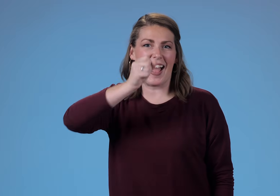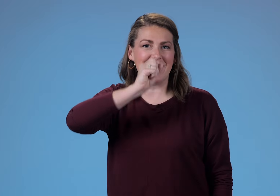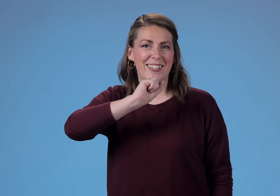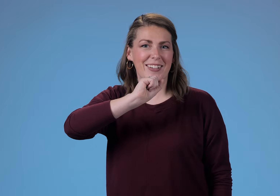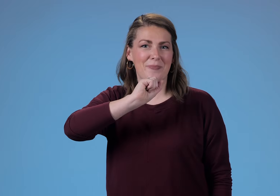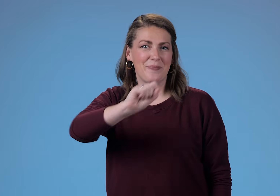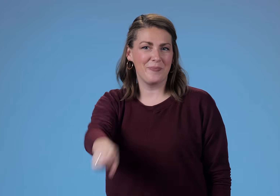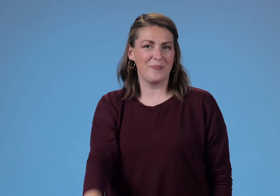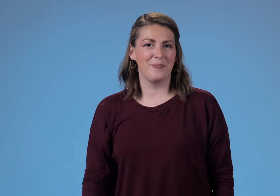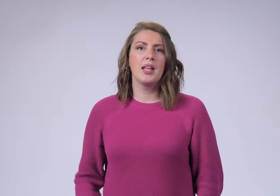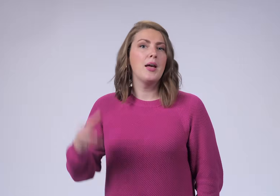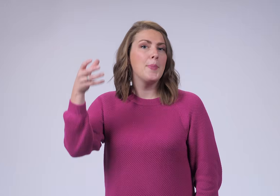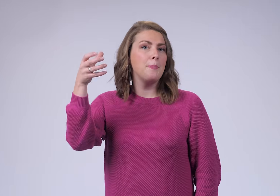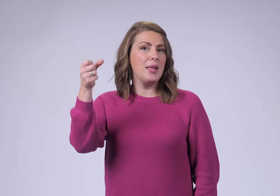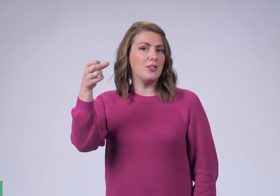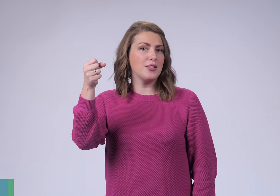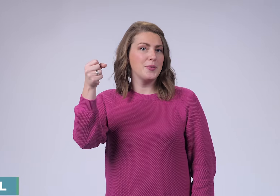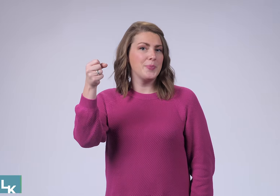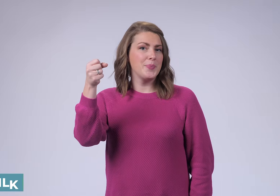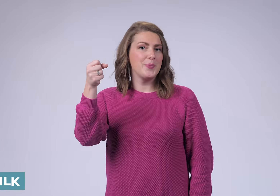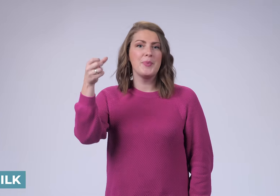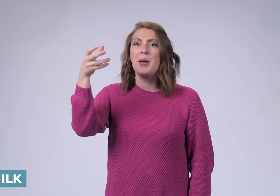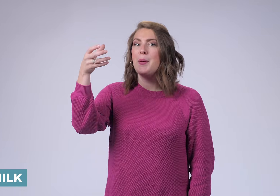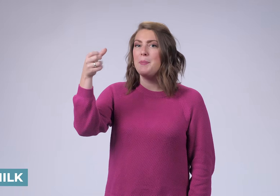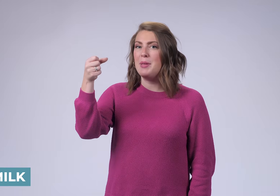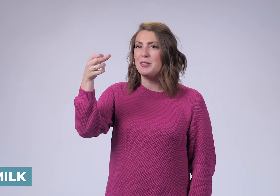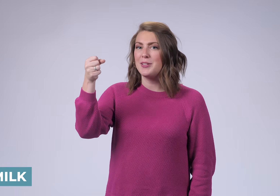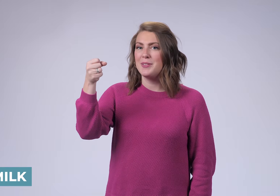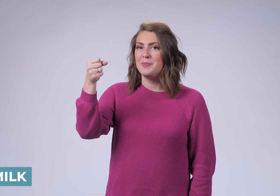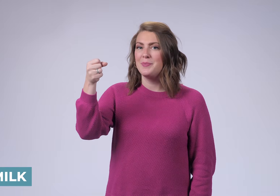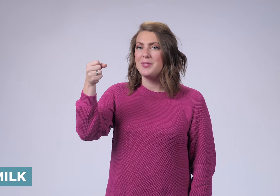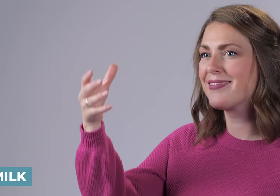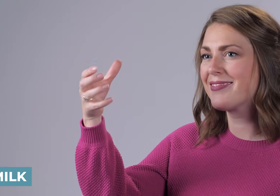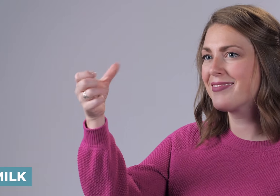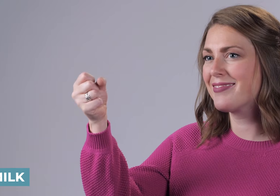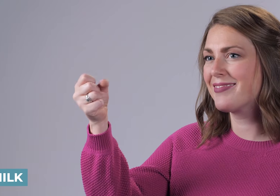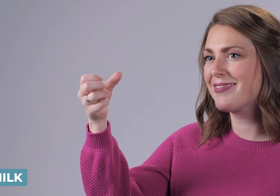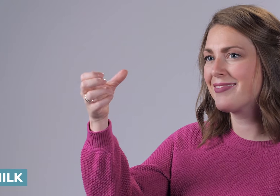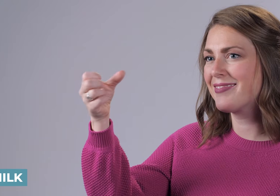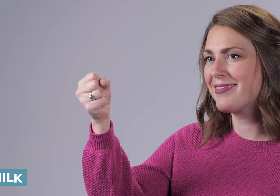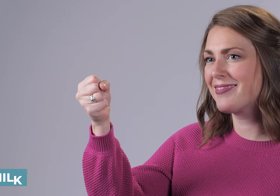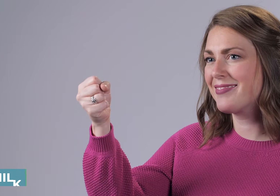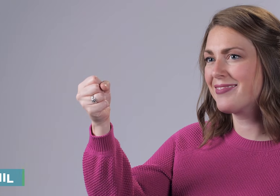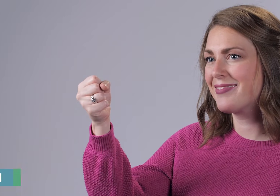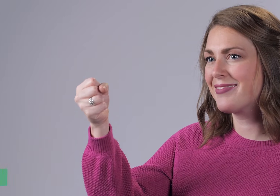ICE CREAM MILK MILK It's just like you're milking a cow.